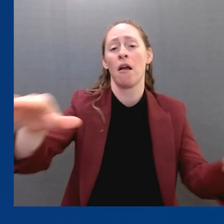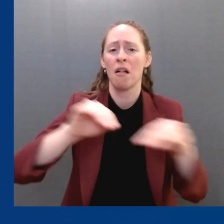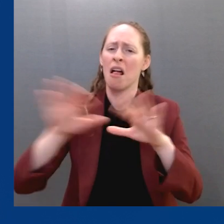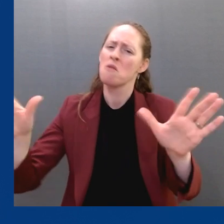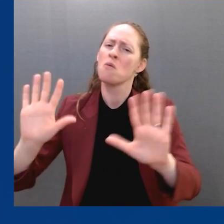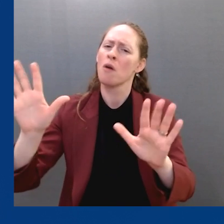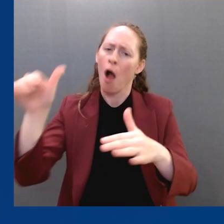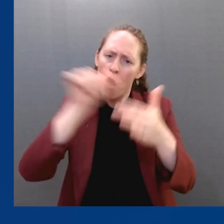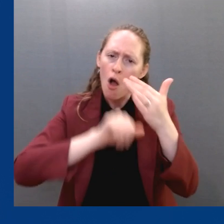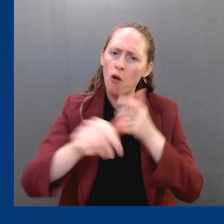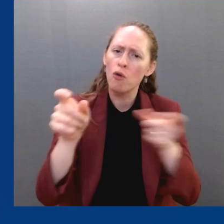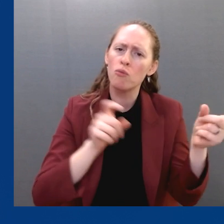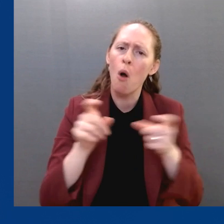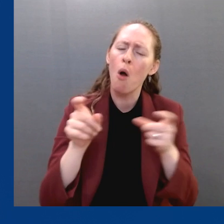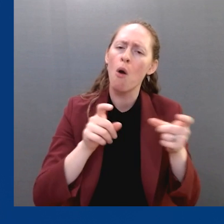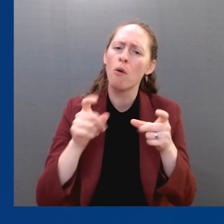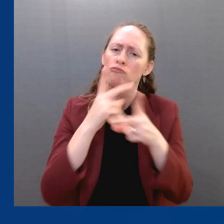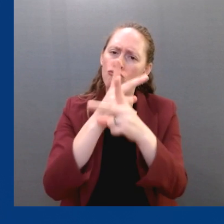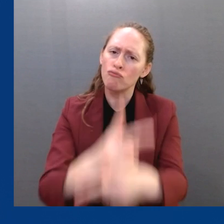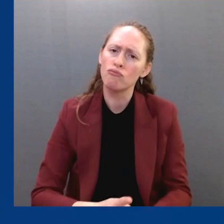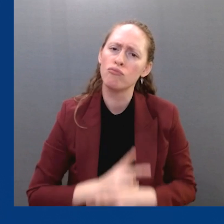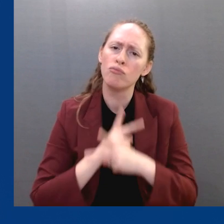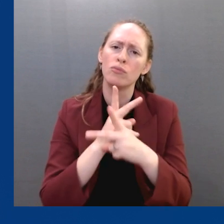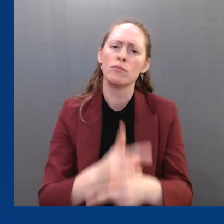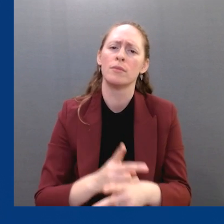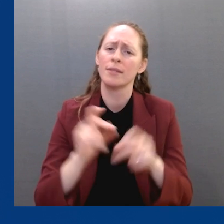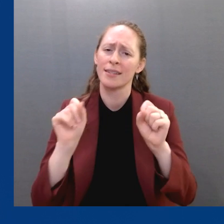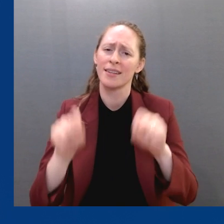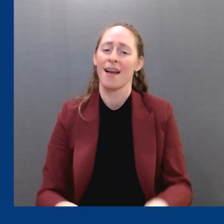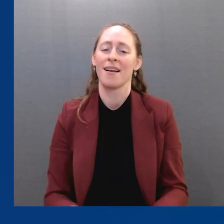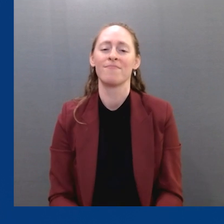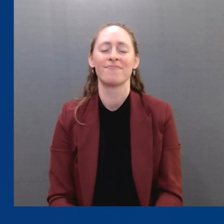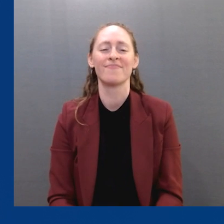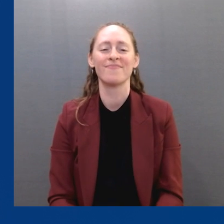If a virus is not very robustly replicating and spreading,